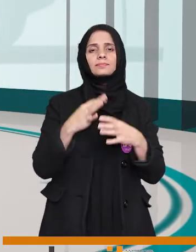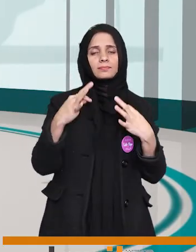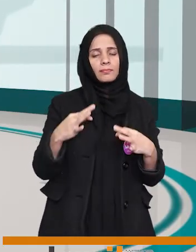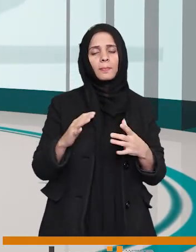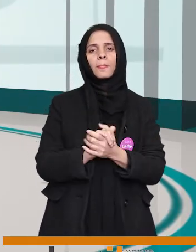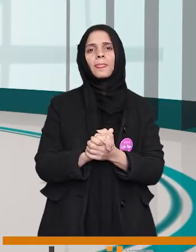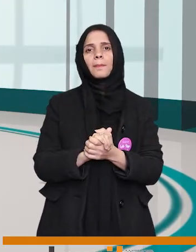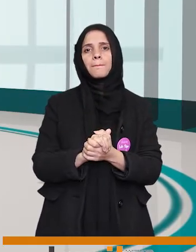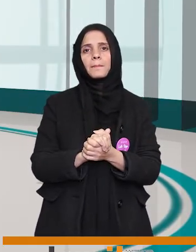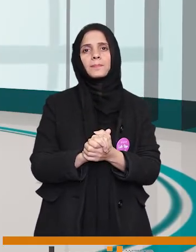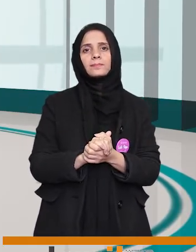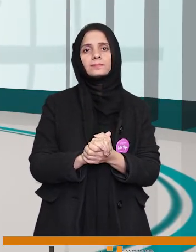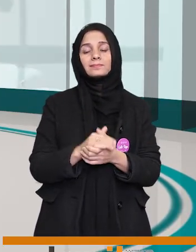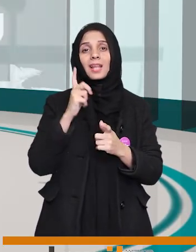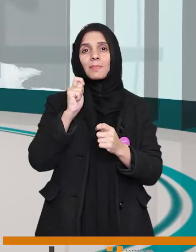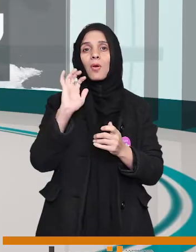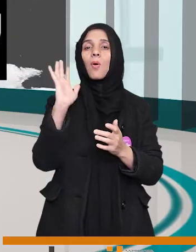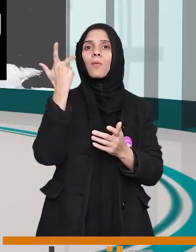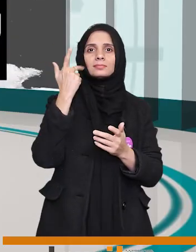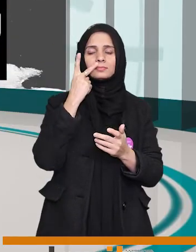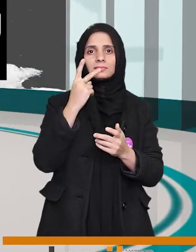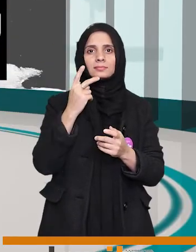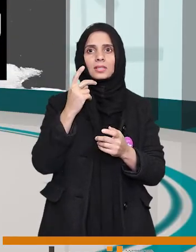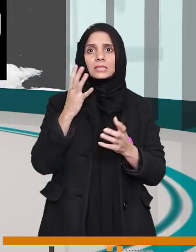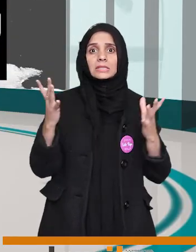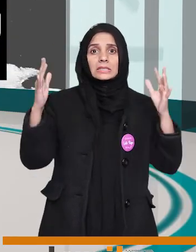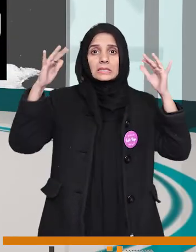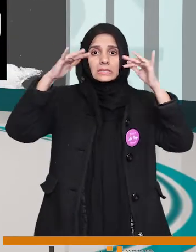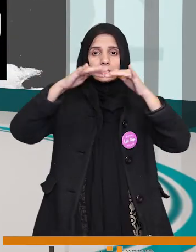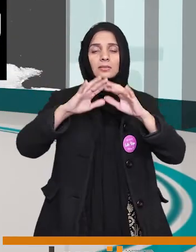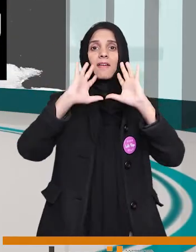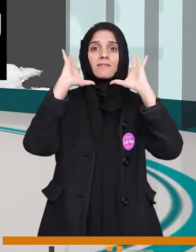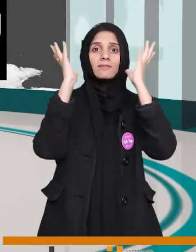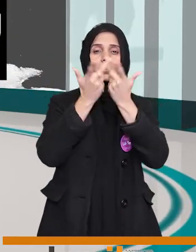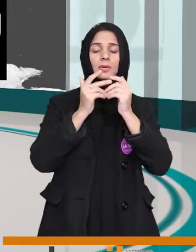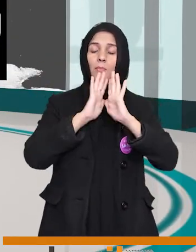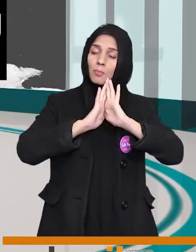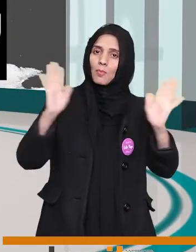the influx of freelancers on these three sites is worldwide.